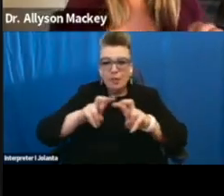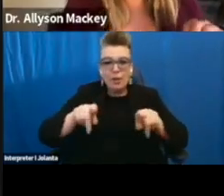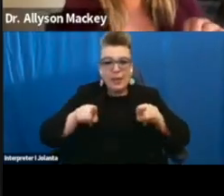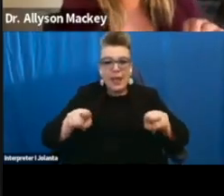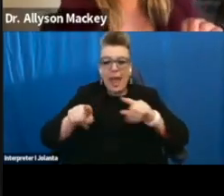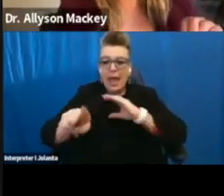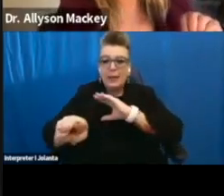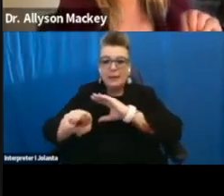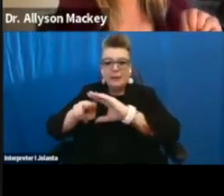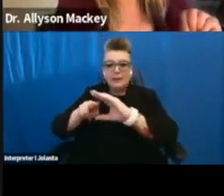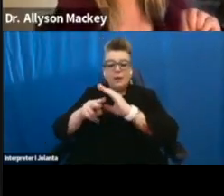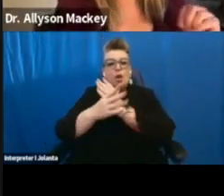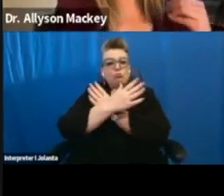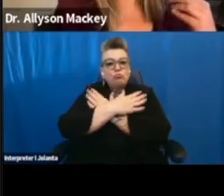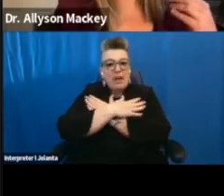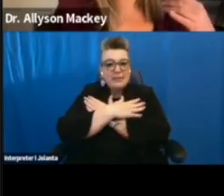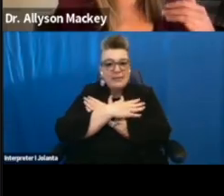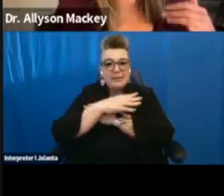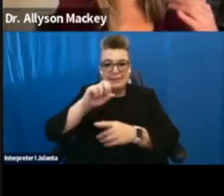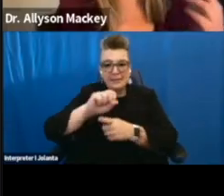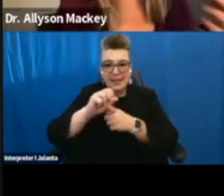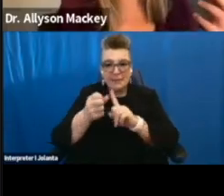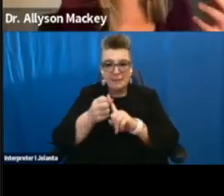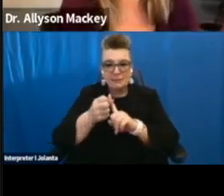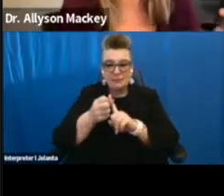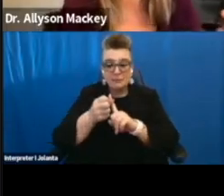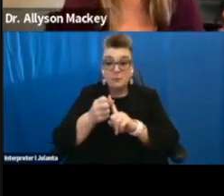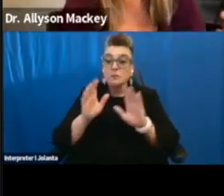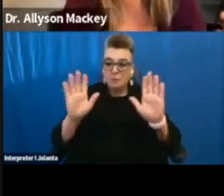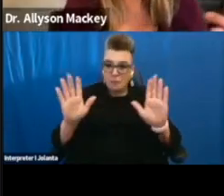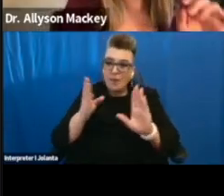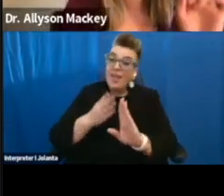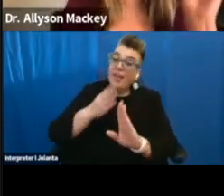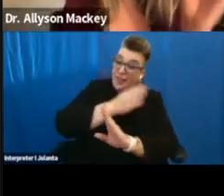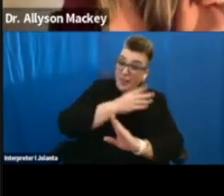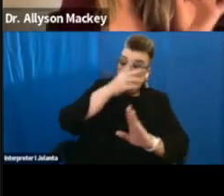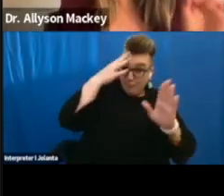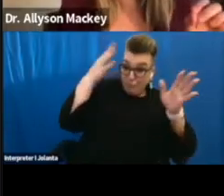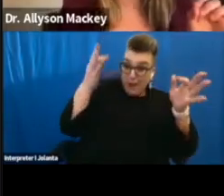and the premise of this technique is that you can think about two regions these sort of patches of